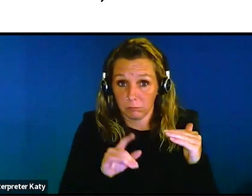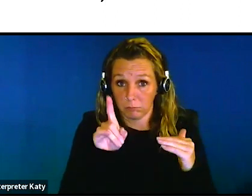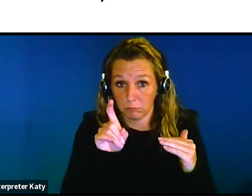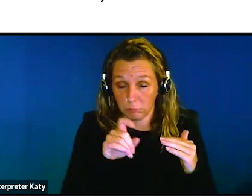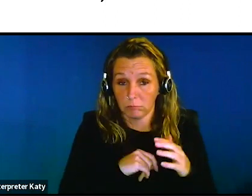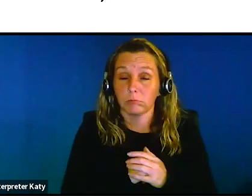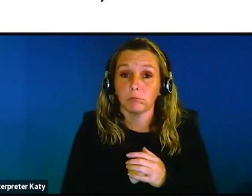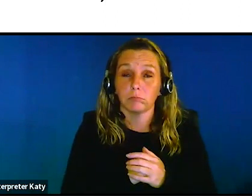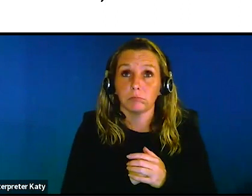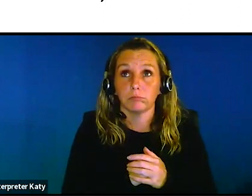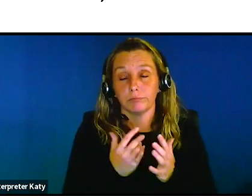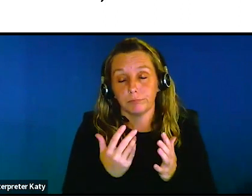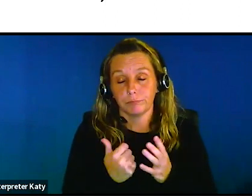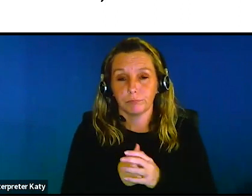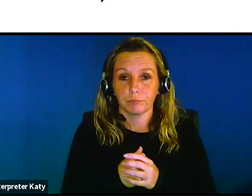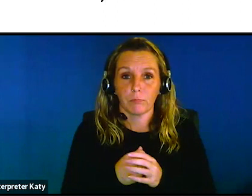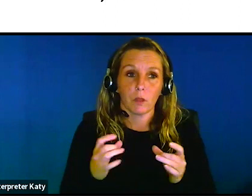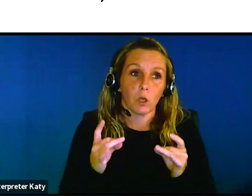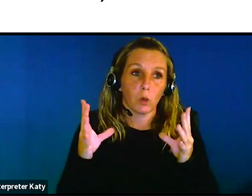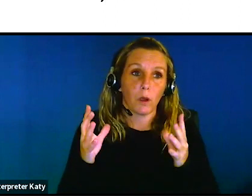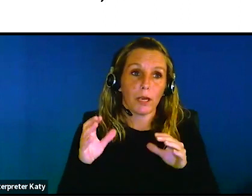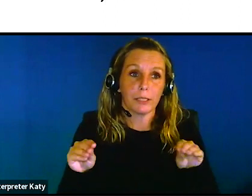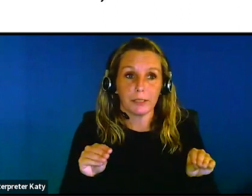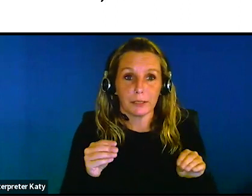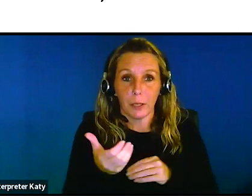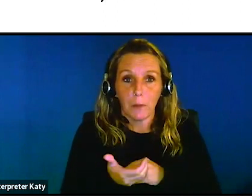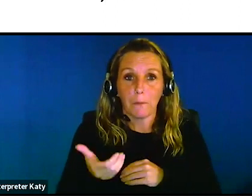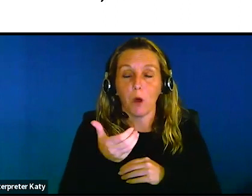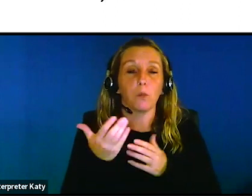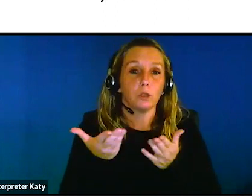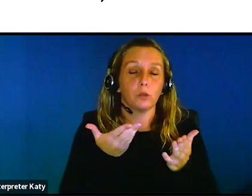So crisis mobile services, what a wonderful resource